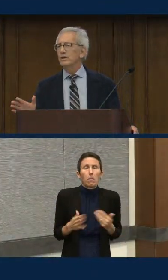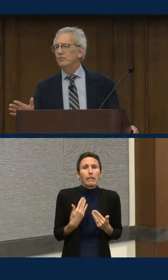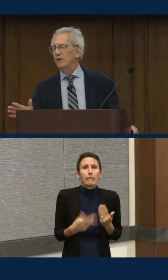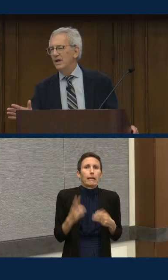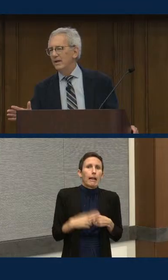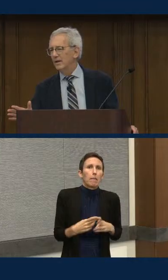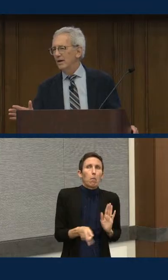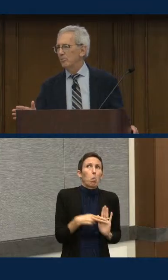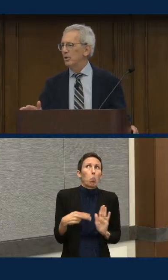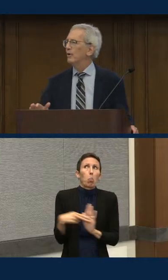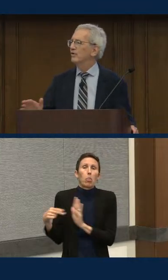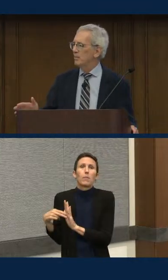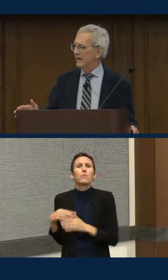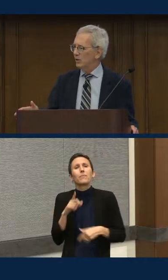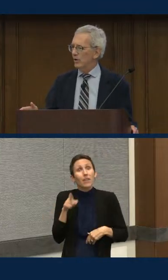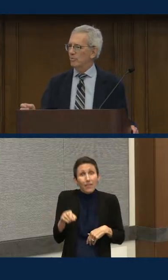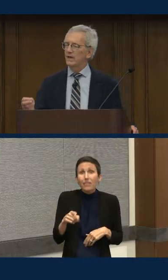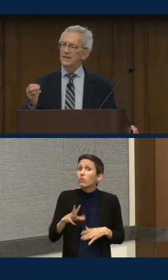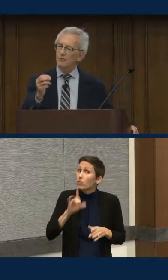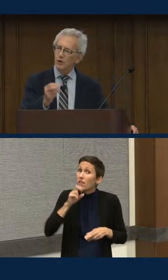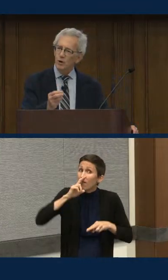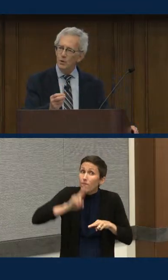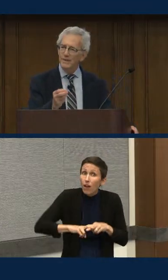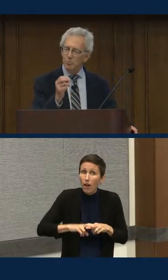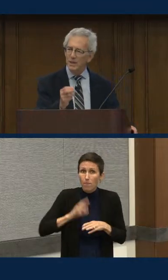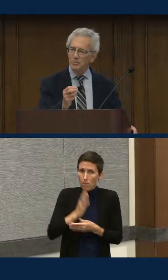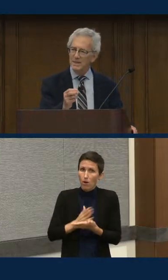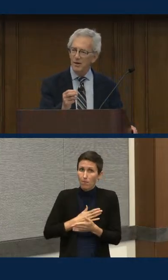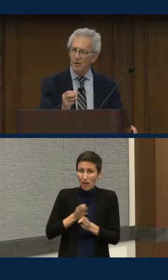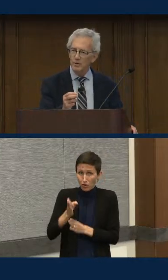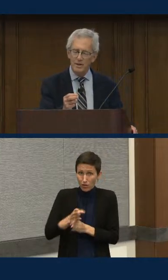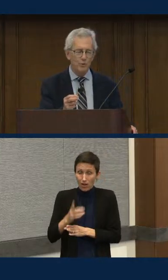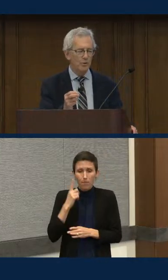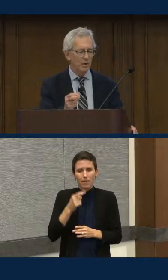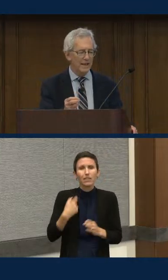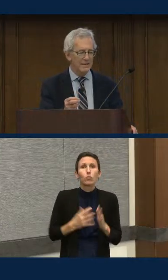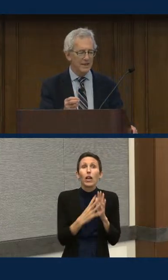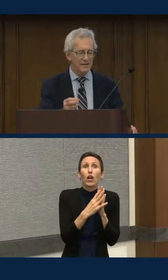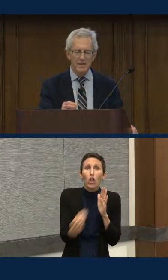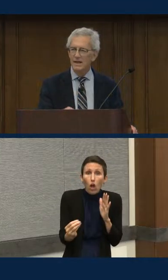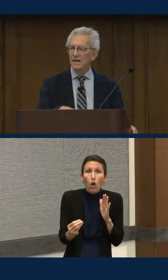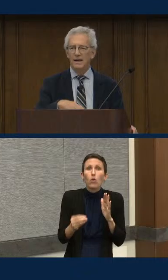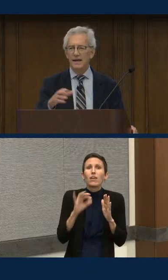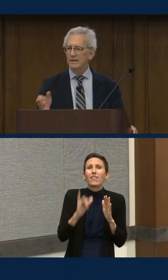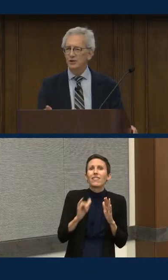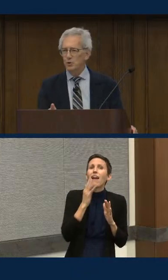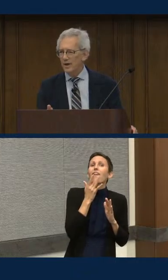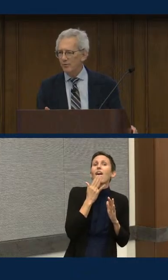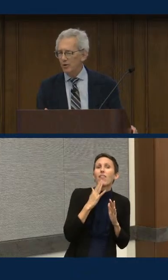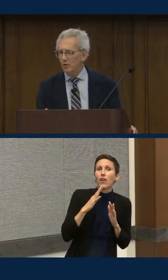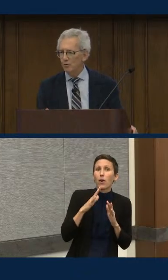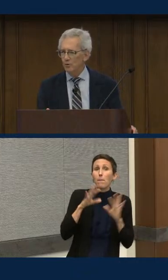period of my career because